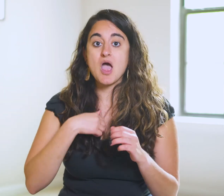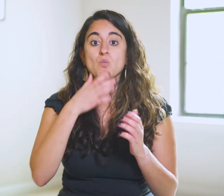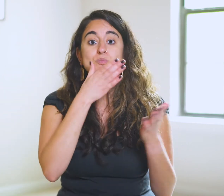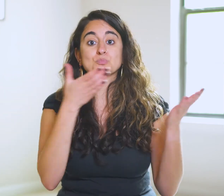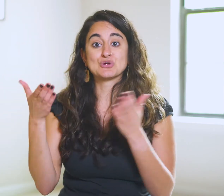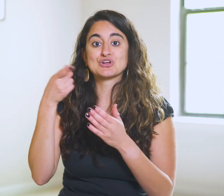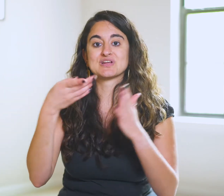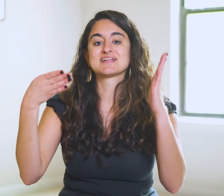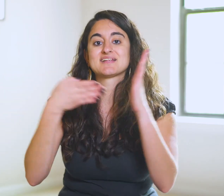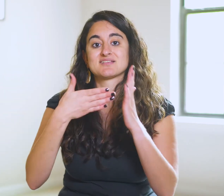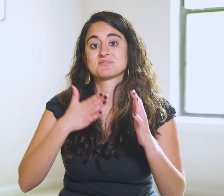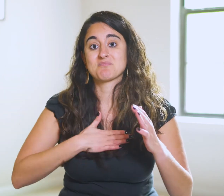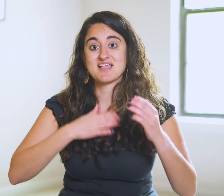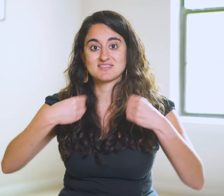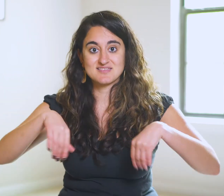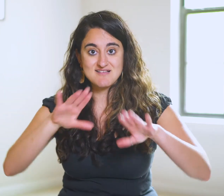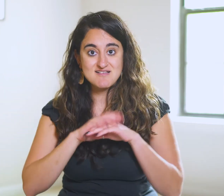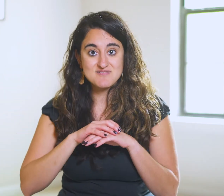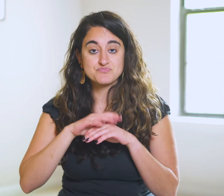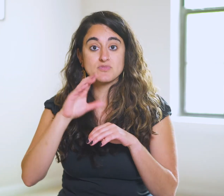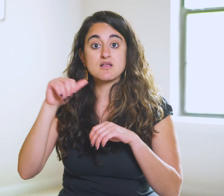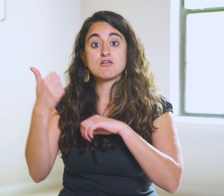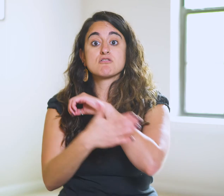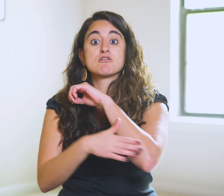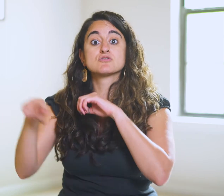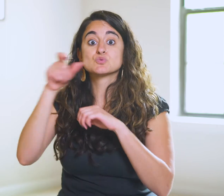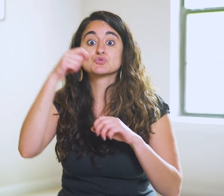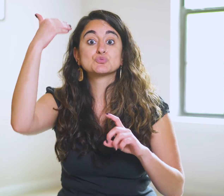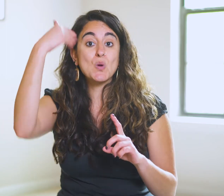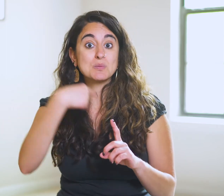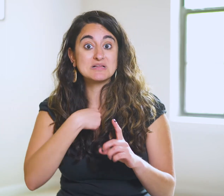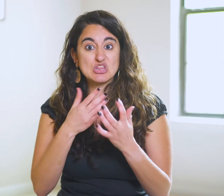I will bring you against My land, that the nations may know Me,